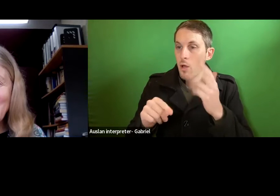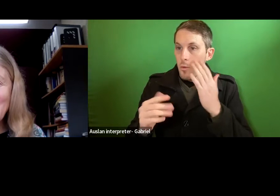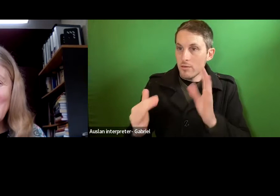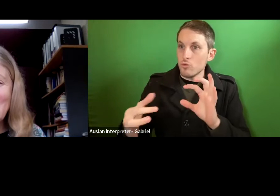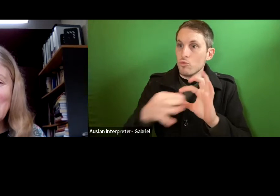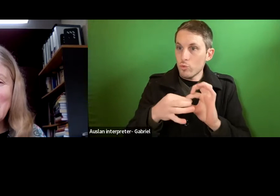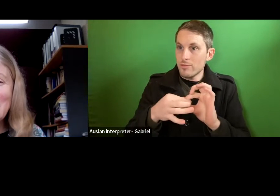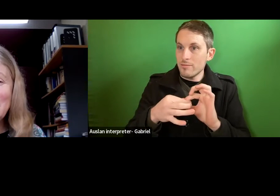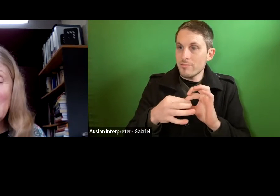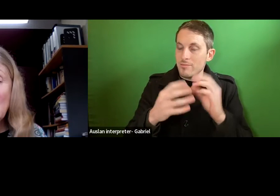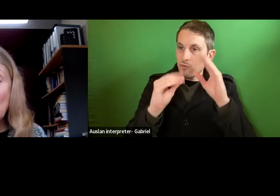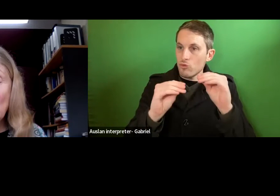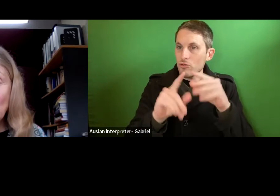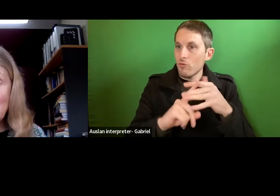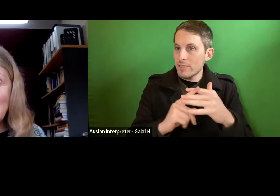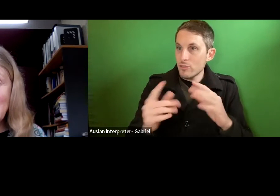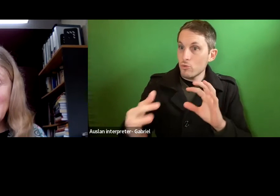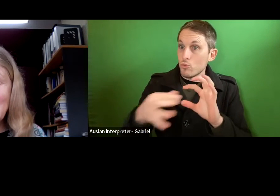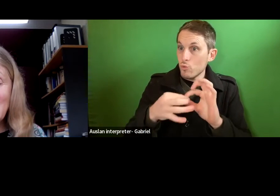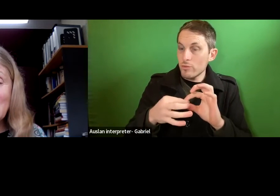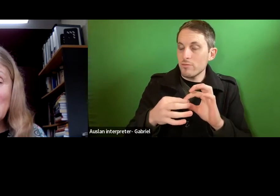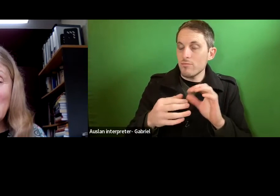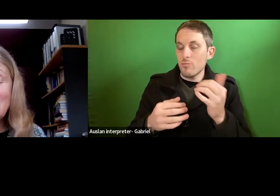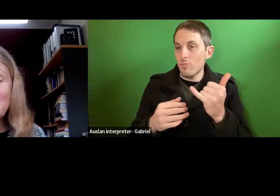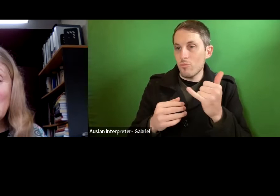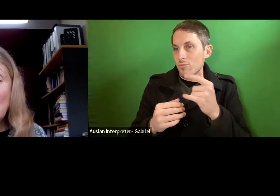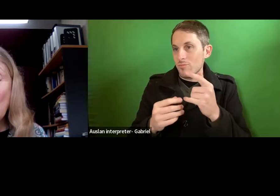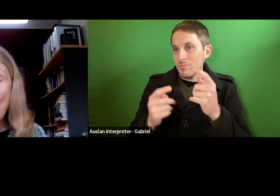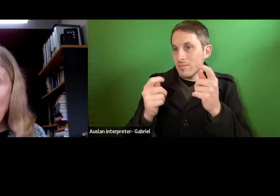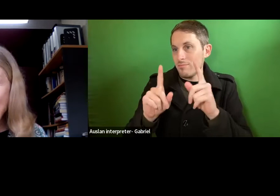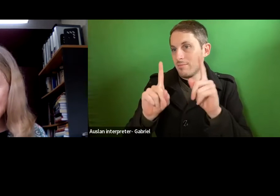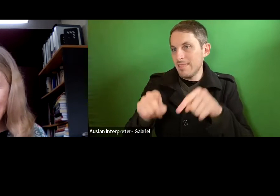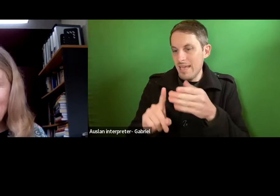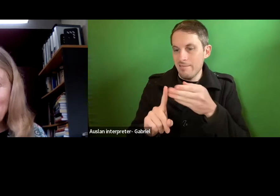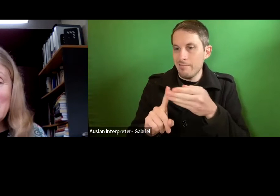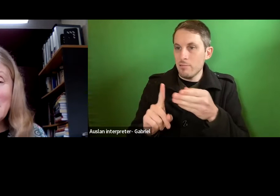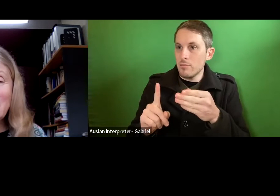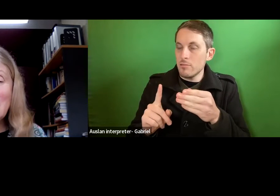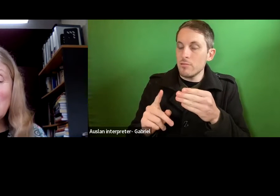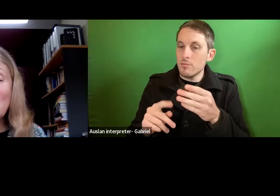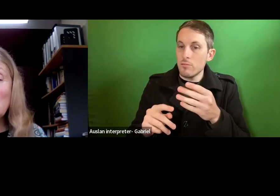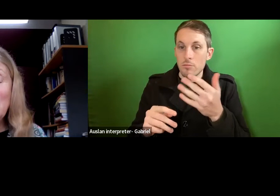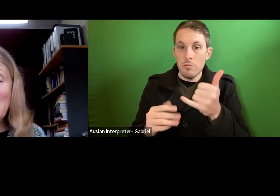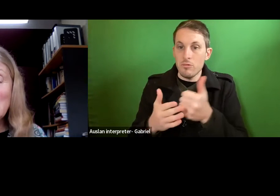the education setting or early in their time or on a regular basis of some sort, but that